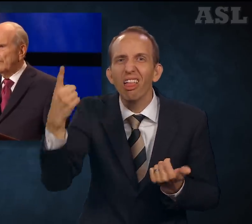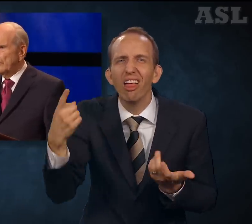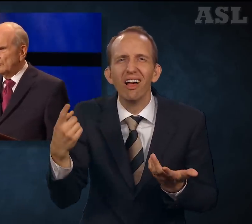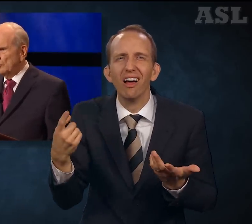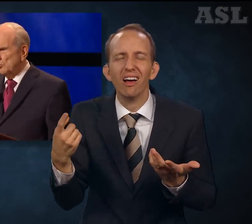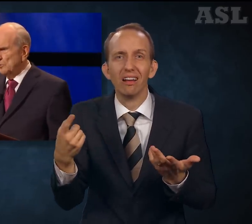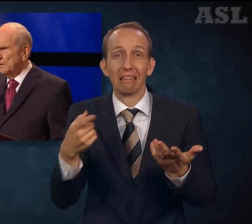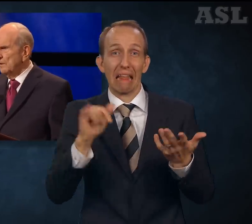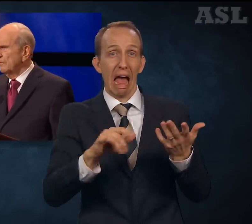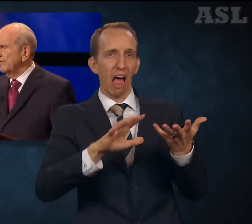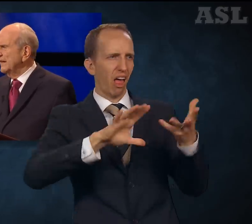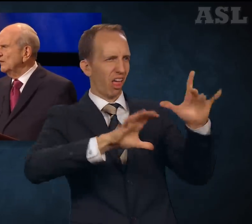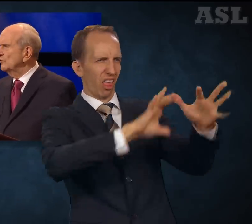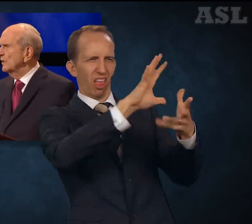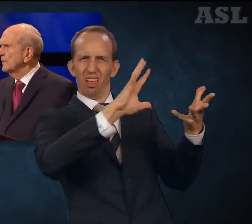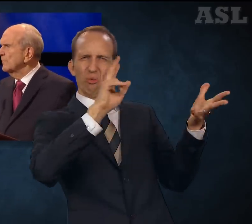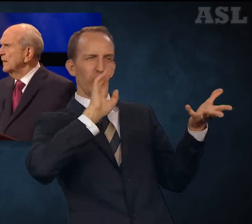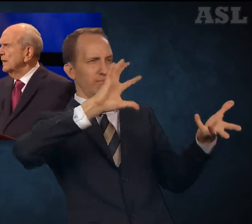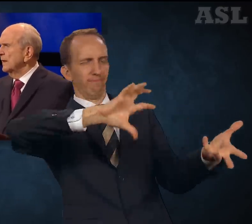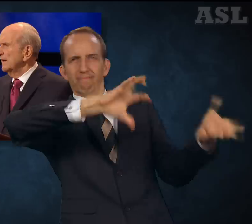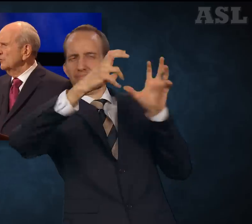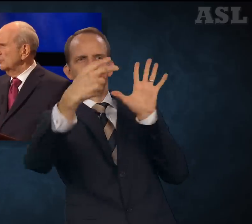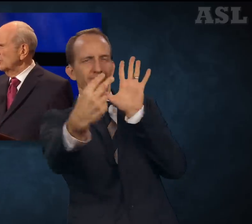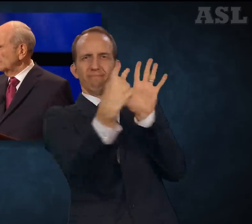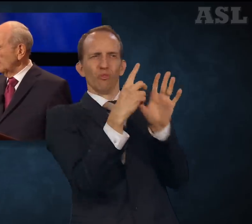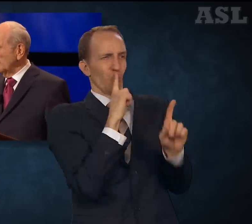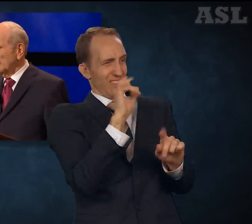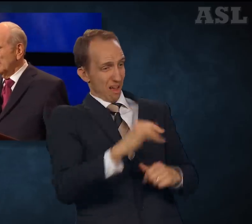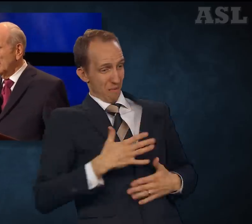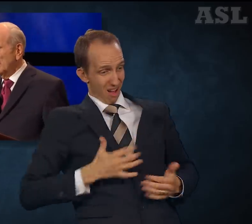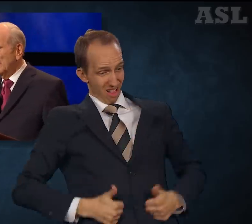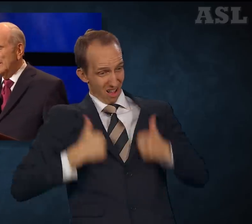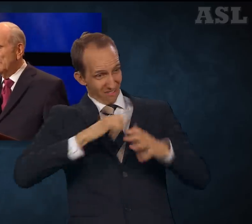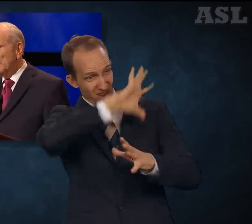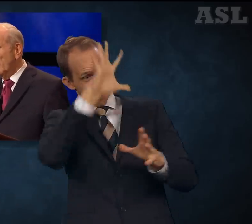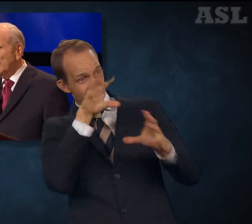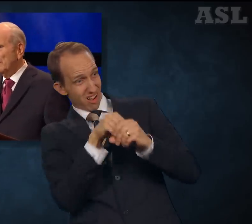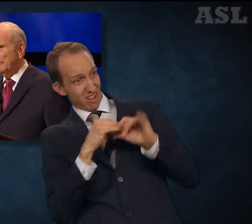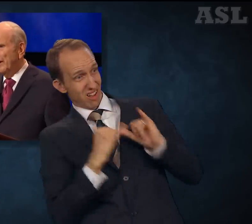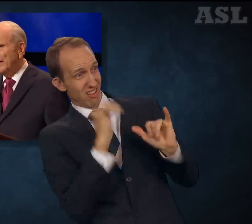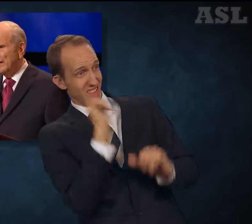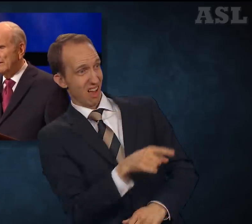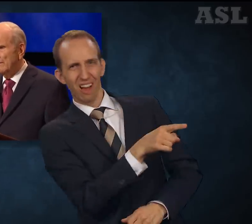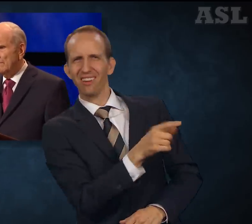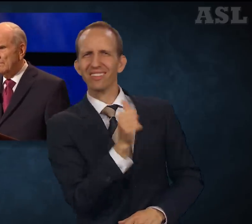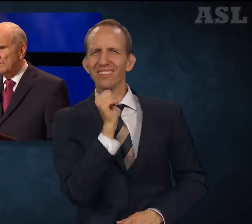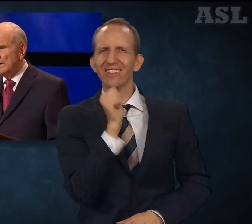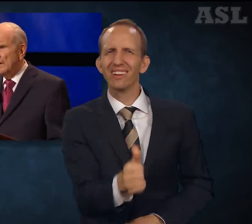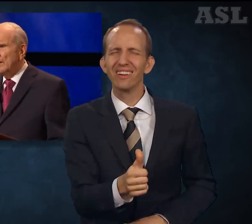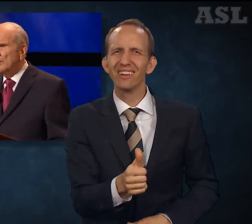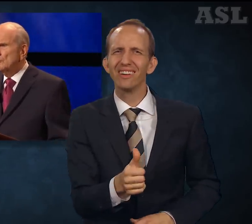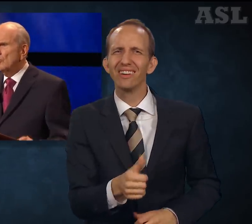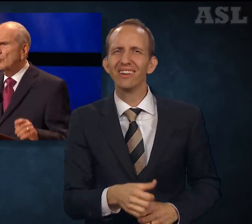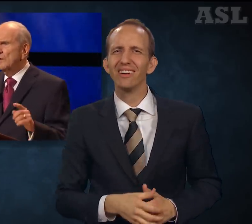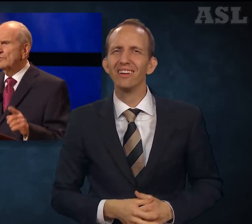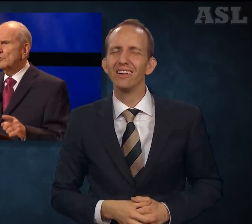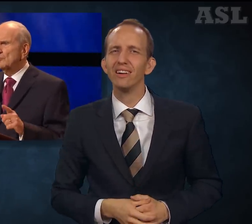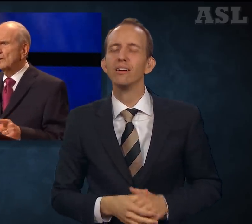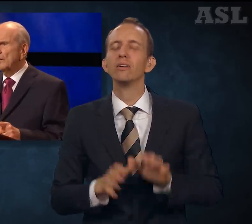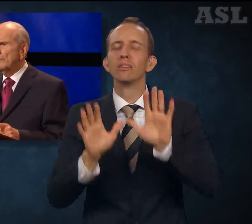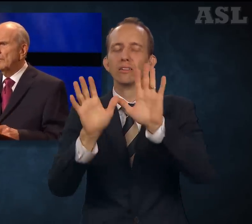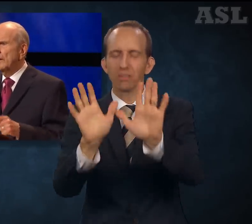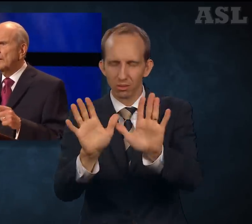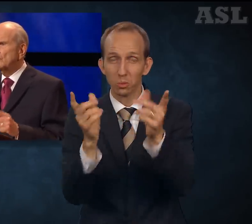MUCH OF WHAT APPEARS IN YOUR